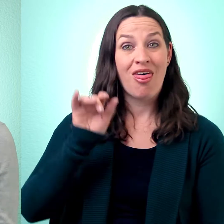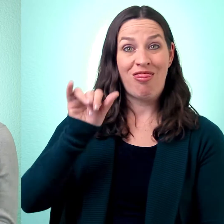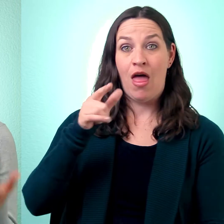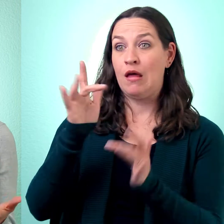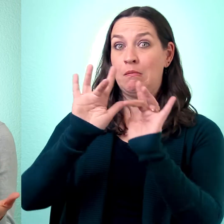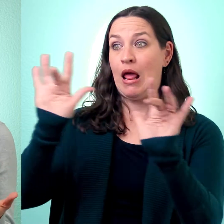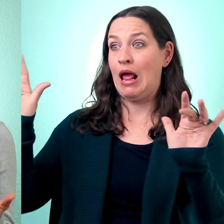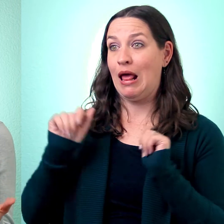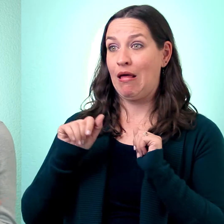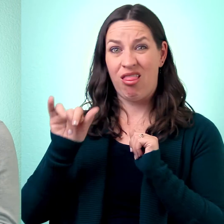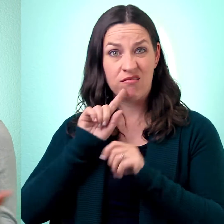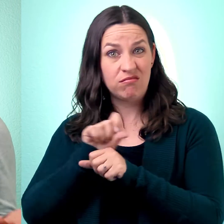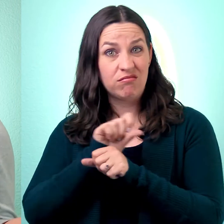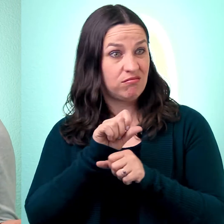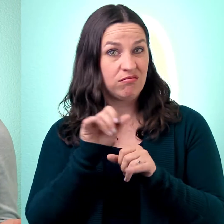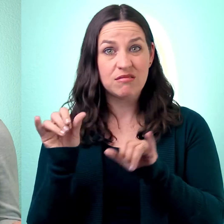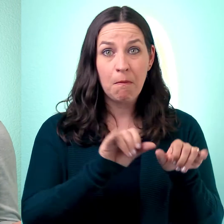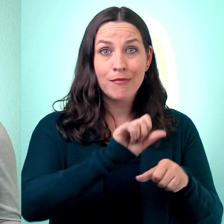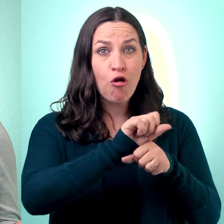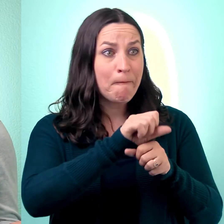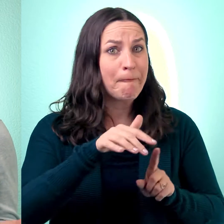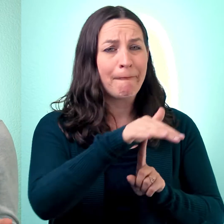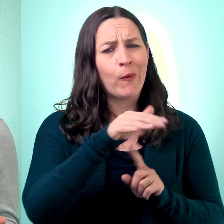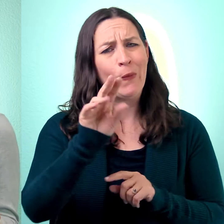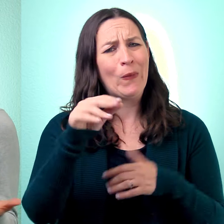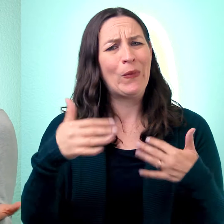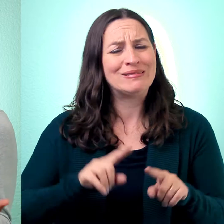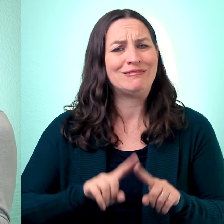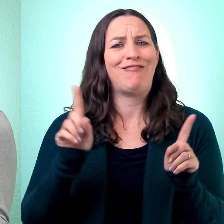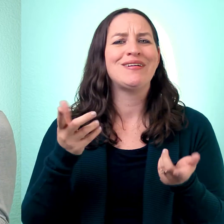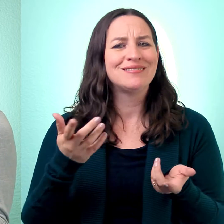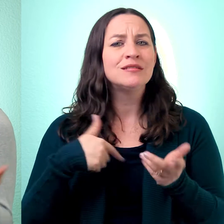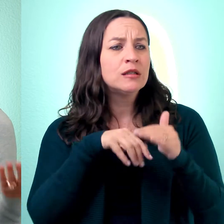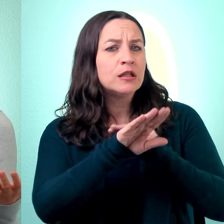This is not reflective of what we actually do in the field. Our job is much different